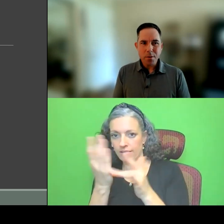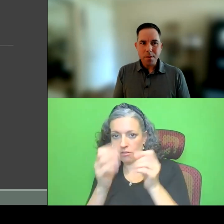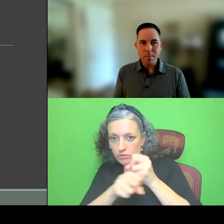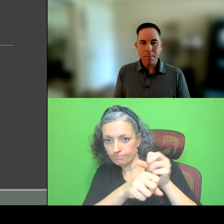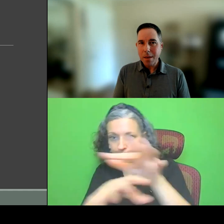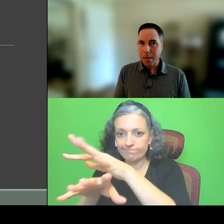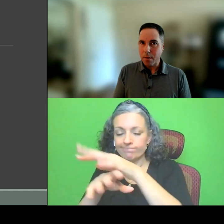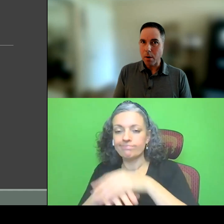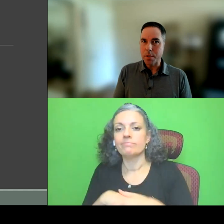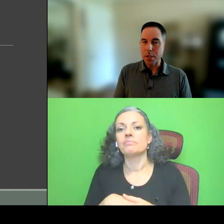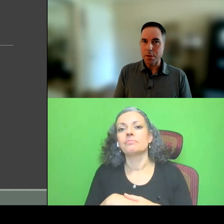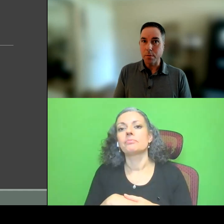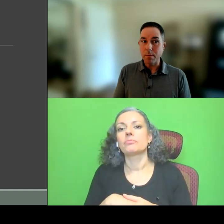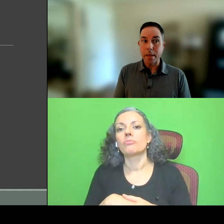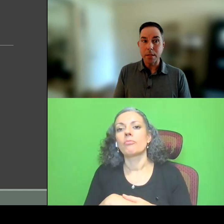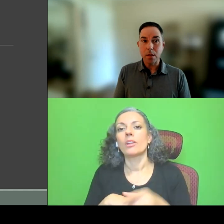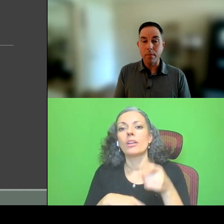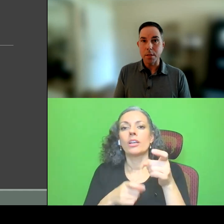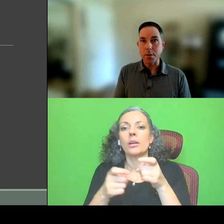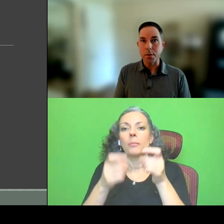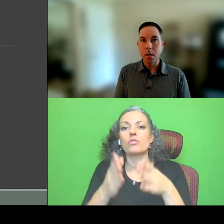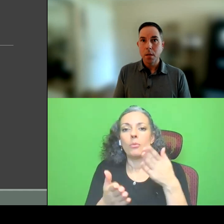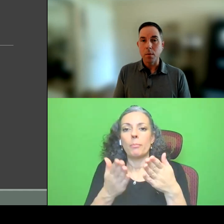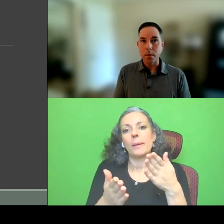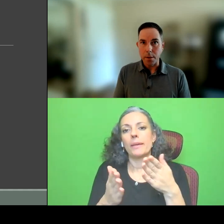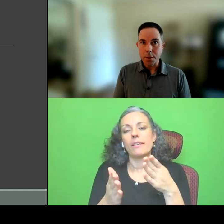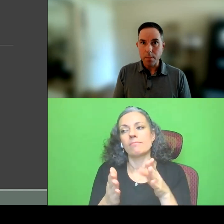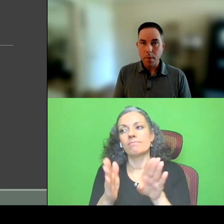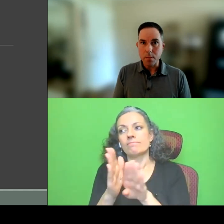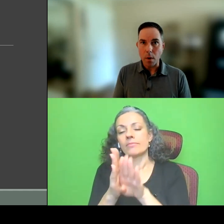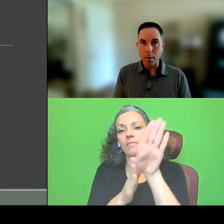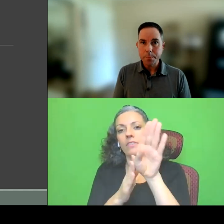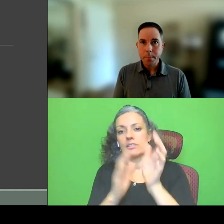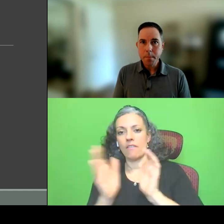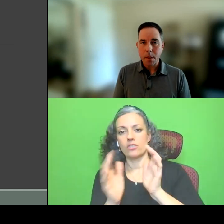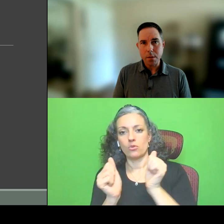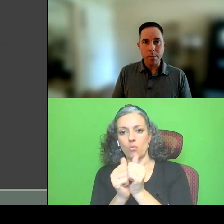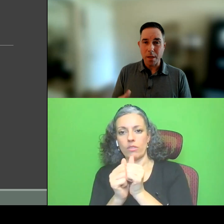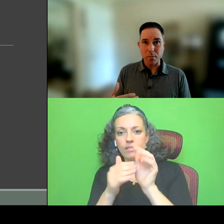Product managers may be in a better position to advance this conversation with leadership as well, simply because of